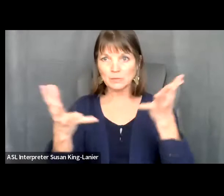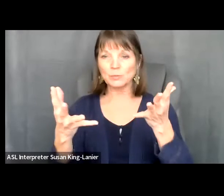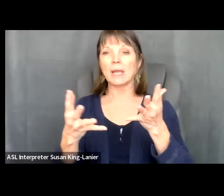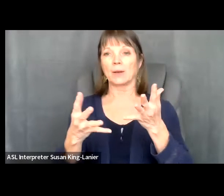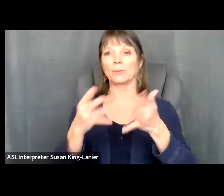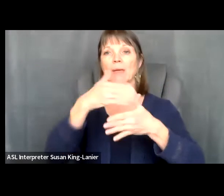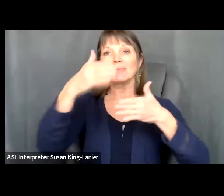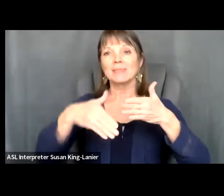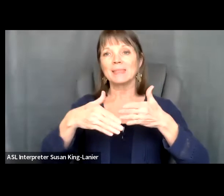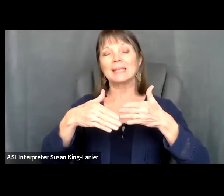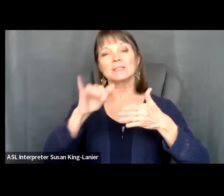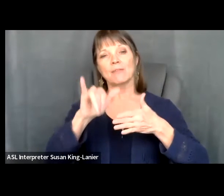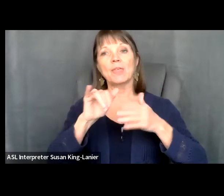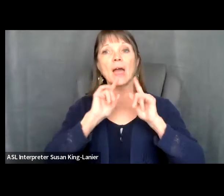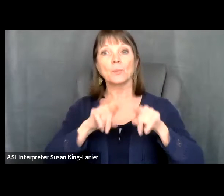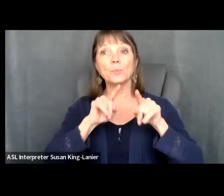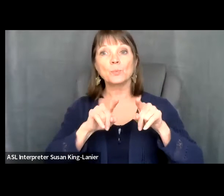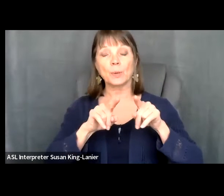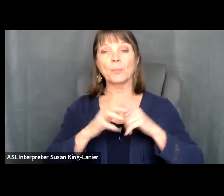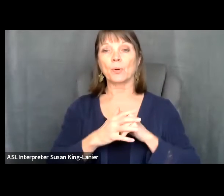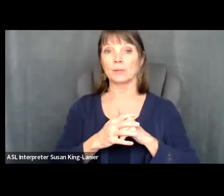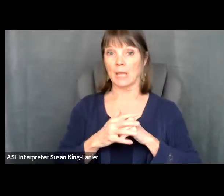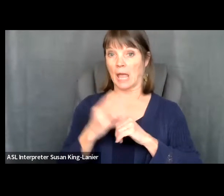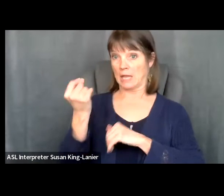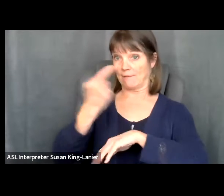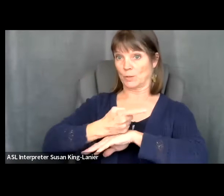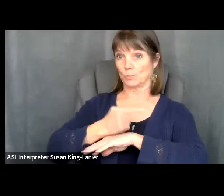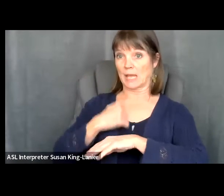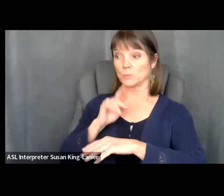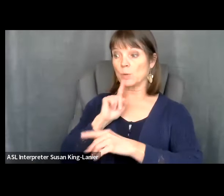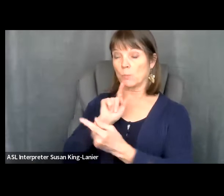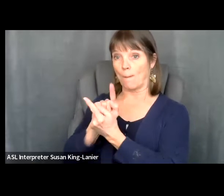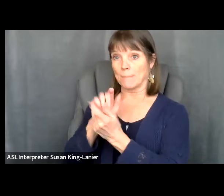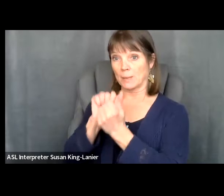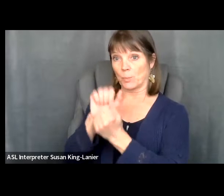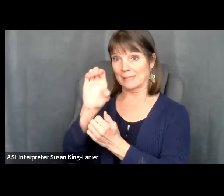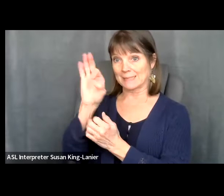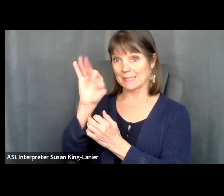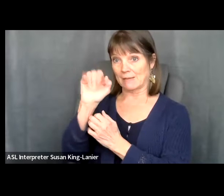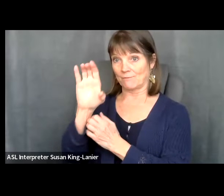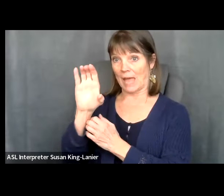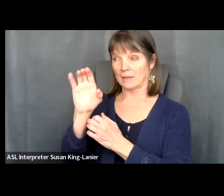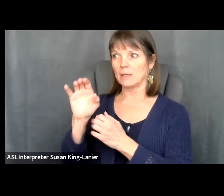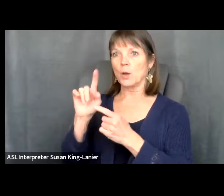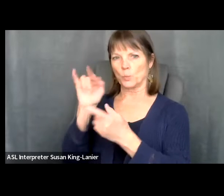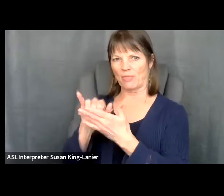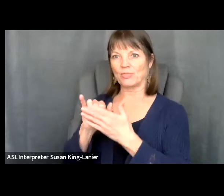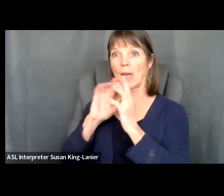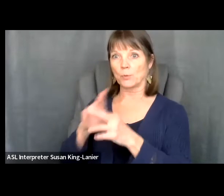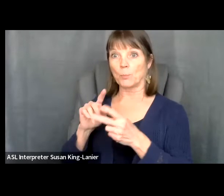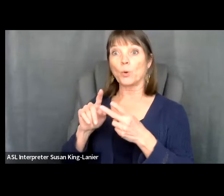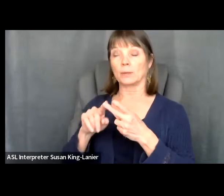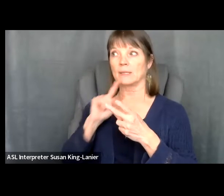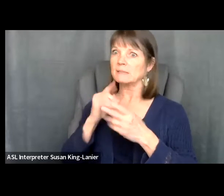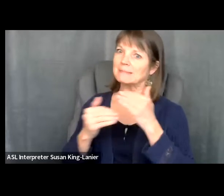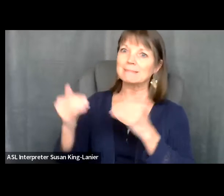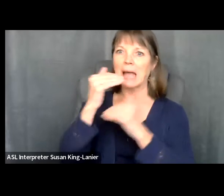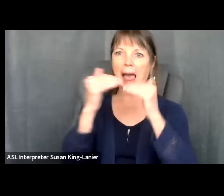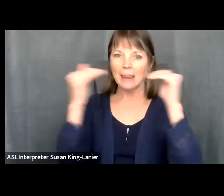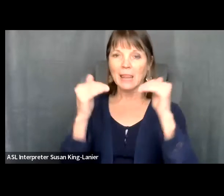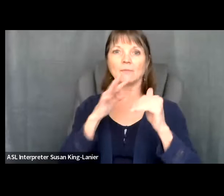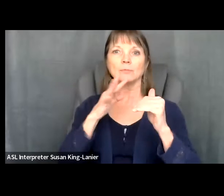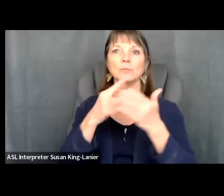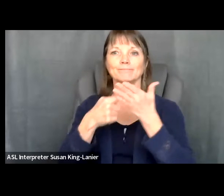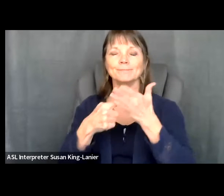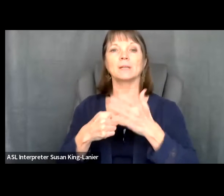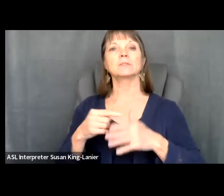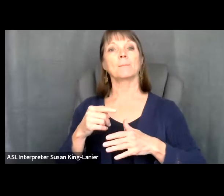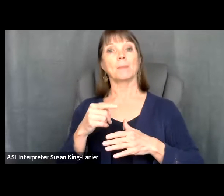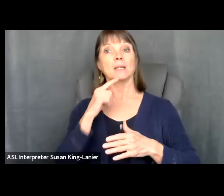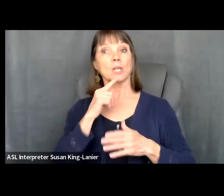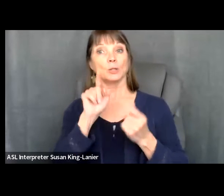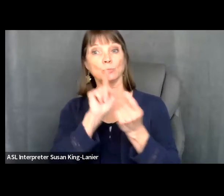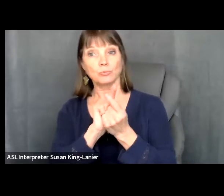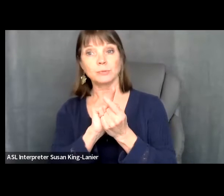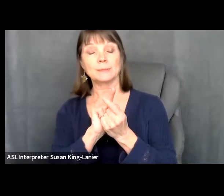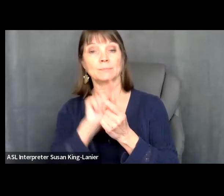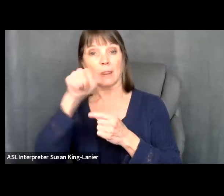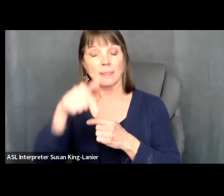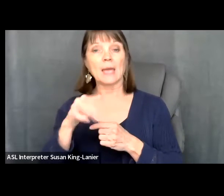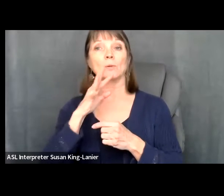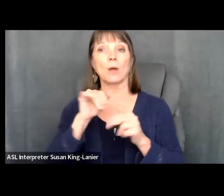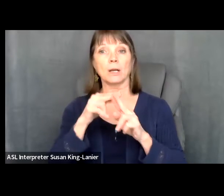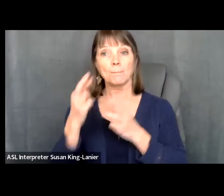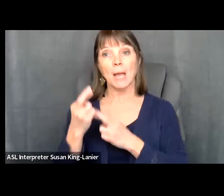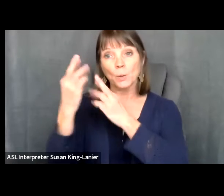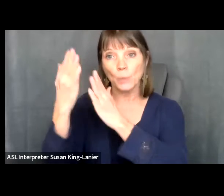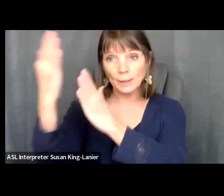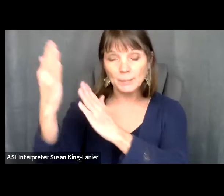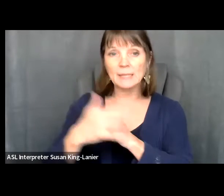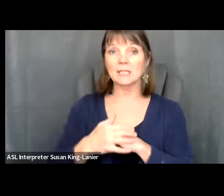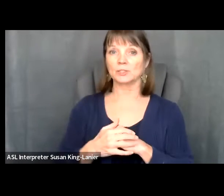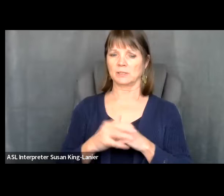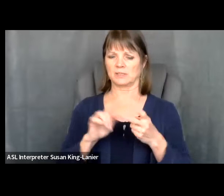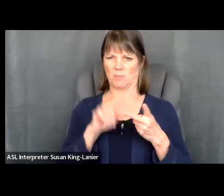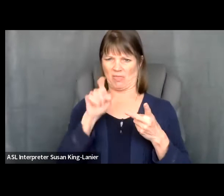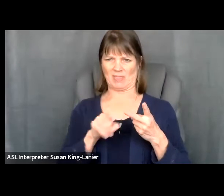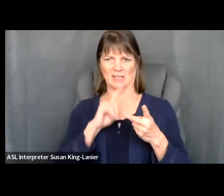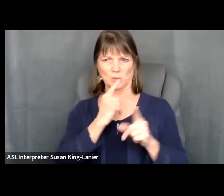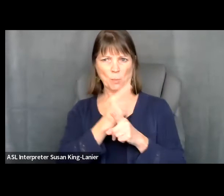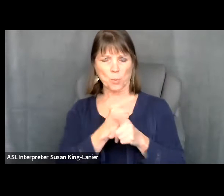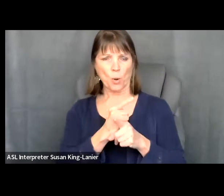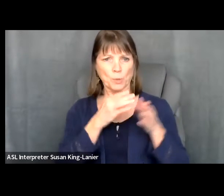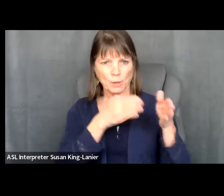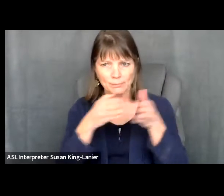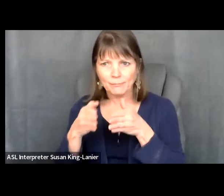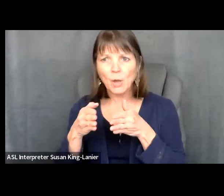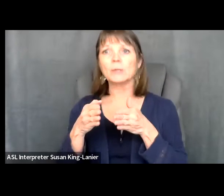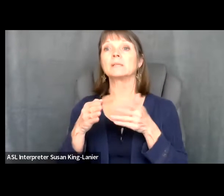Kelly Crosbie: In a few days we're actually going to meet with C. Fact on that report we're going to today's high level. But with our C fact, we're going to break it down and talk about the recommendations we're going to ask, How do you guys feel about it directionally? Is this what we should, and to focus our effort to Dmit Cds: You actually do that,